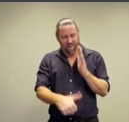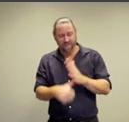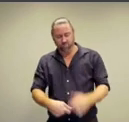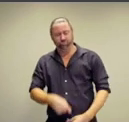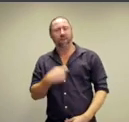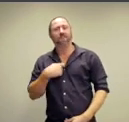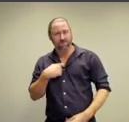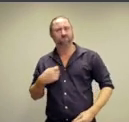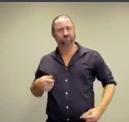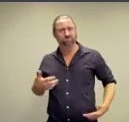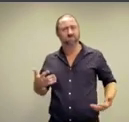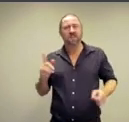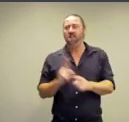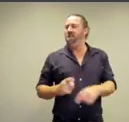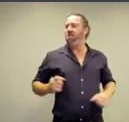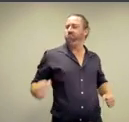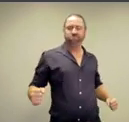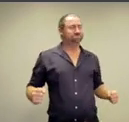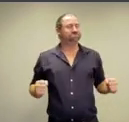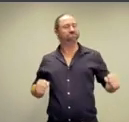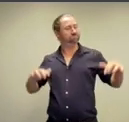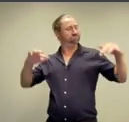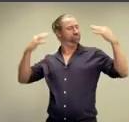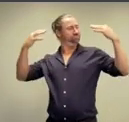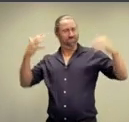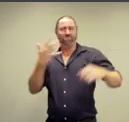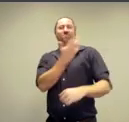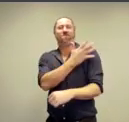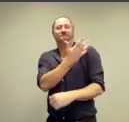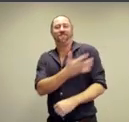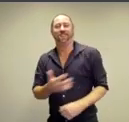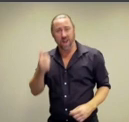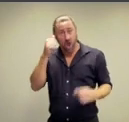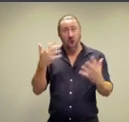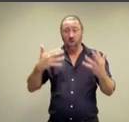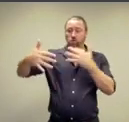leather jacket with maybe a bit more flamboyance and intention,